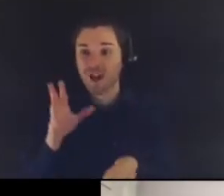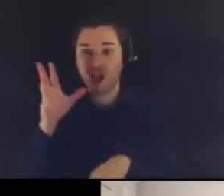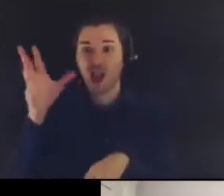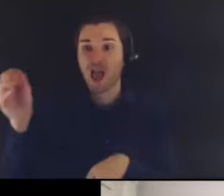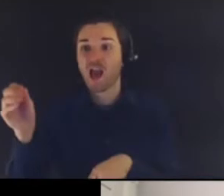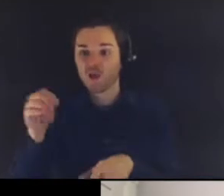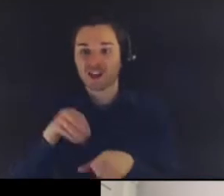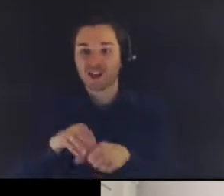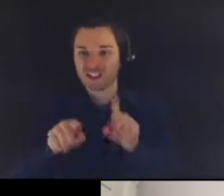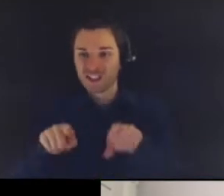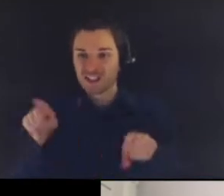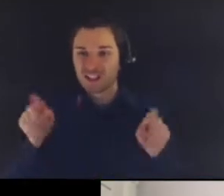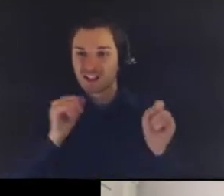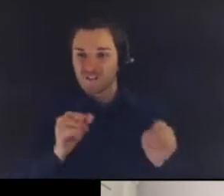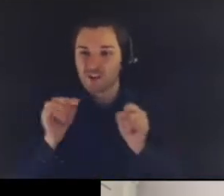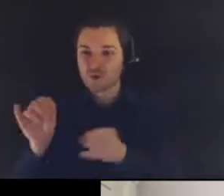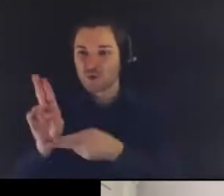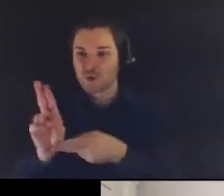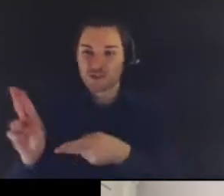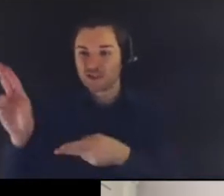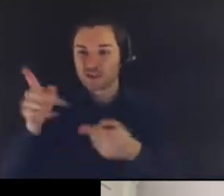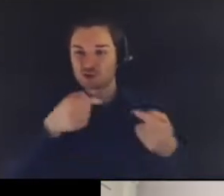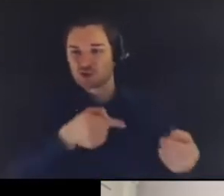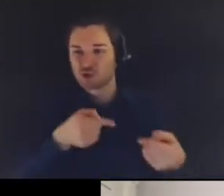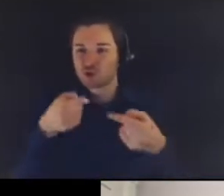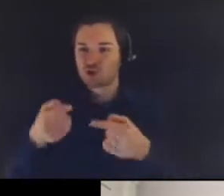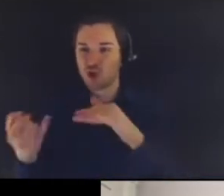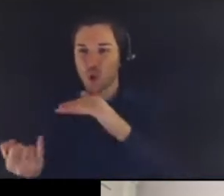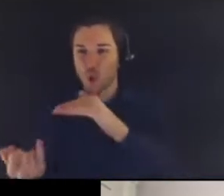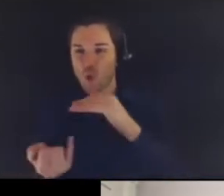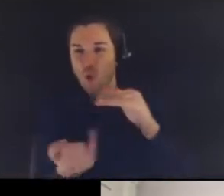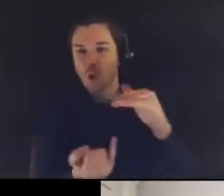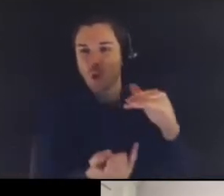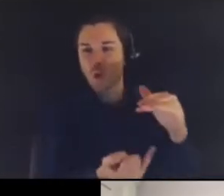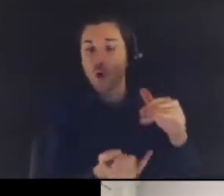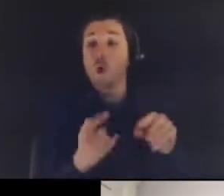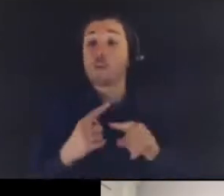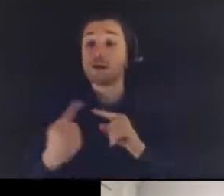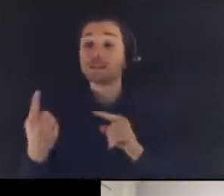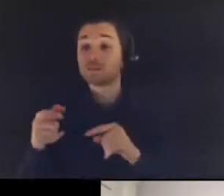But there are other reasons that are really important to think about, or at least for